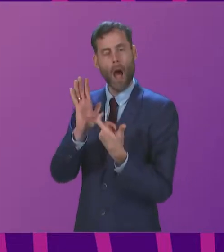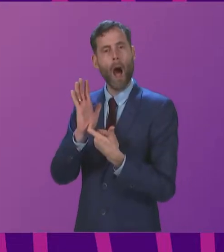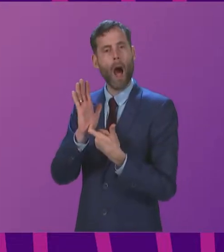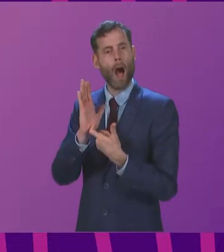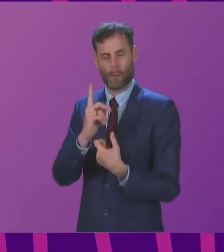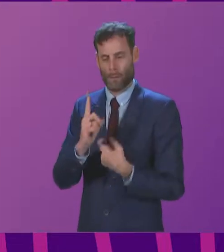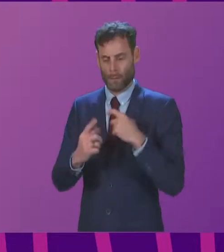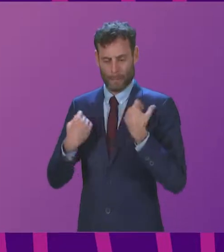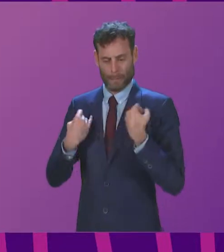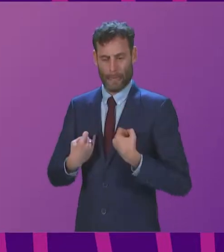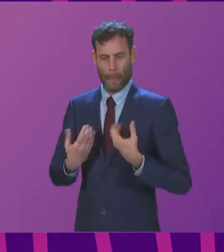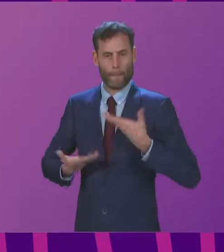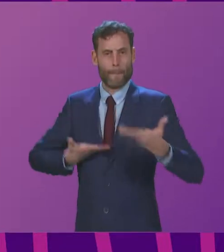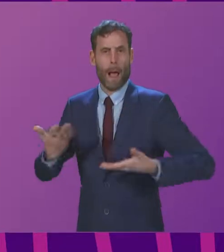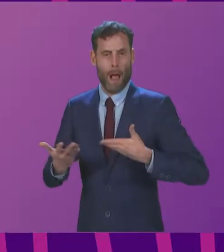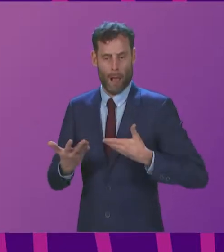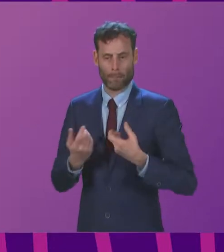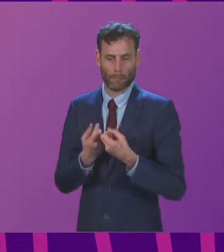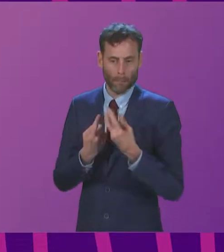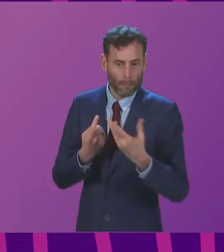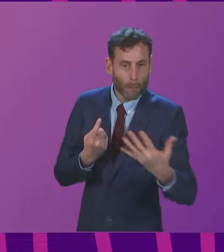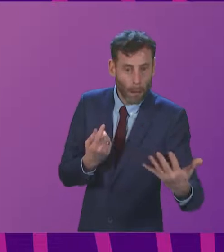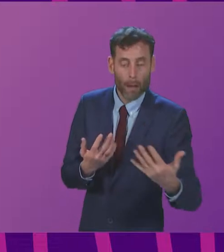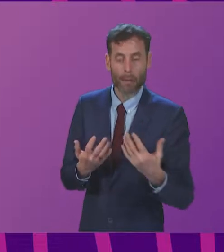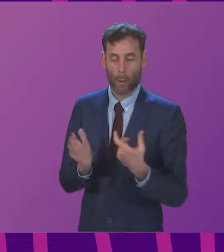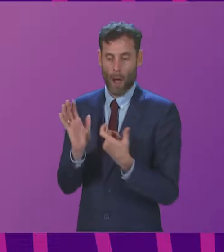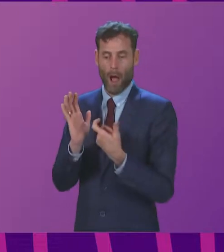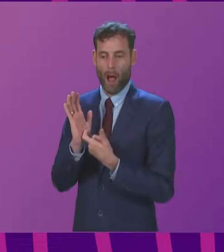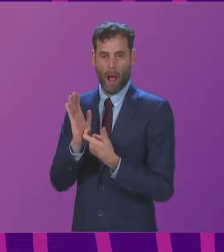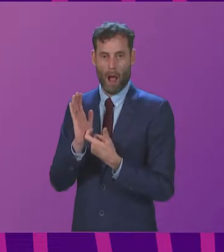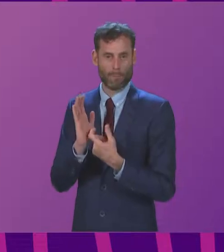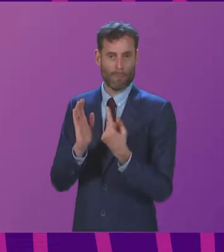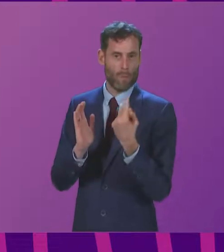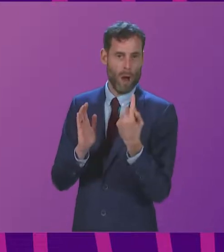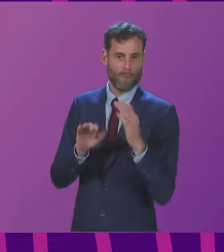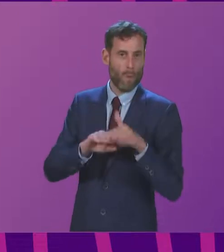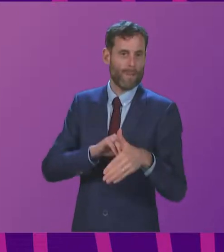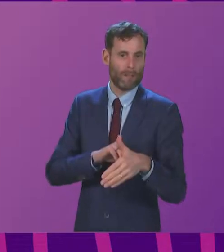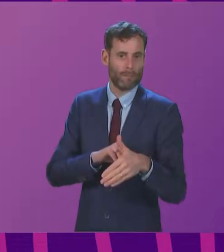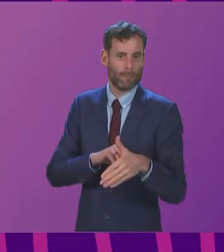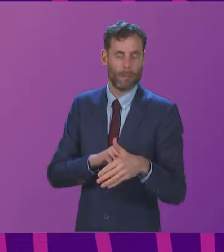or is slightly above 1, leads us to the conclusion that our situation is definitely more positive